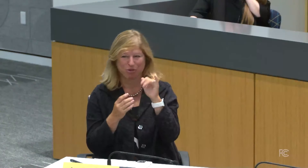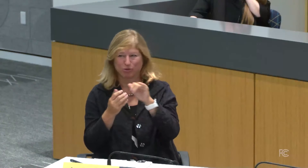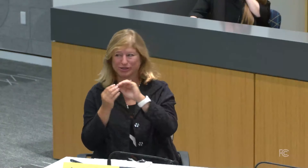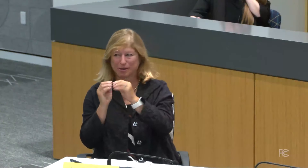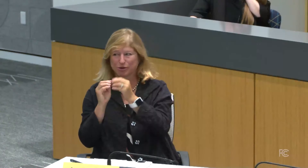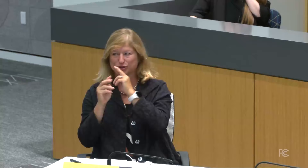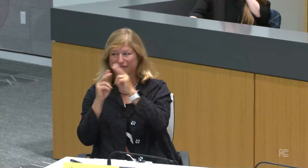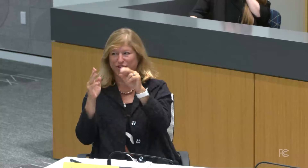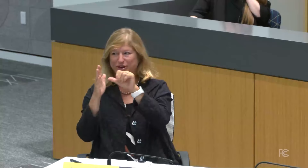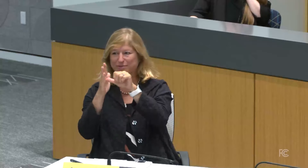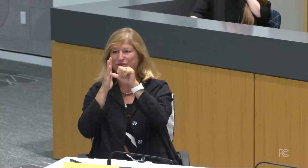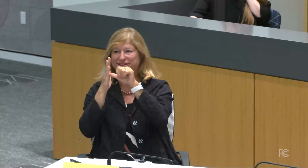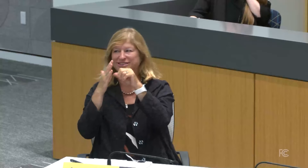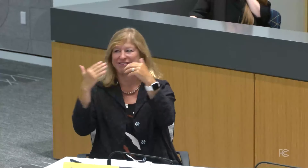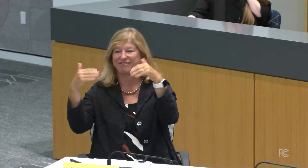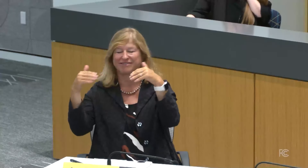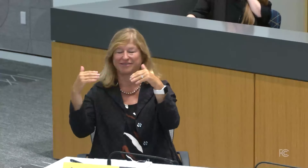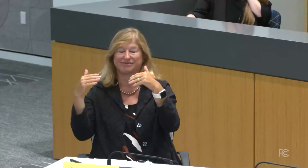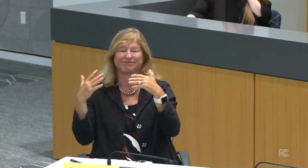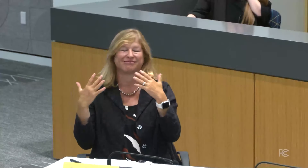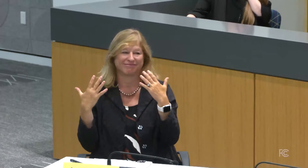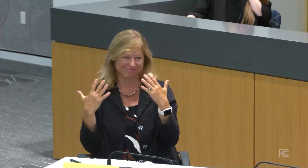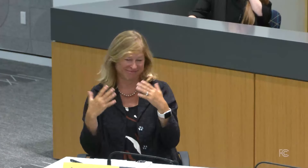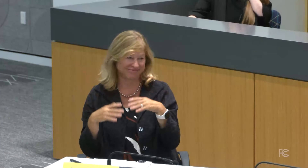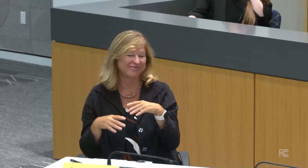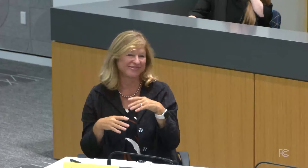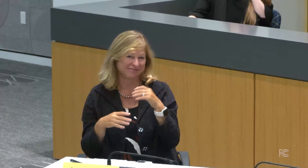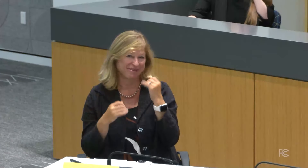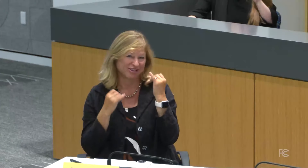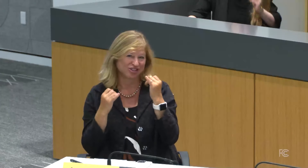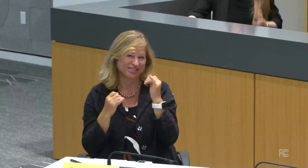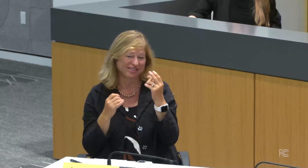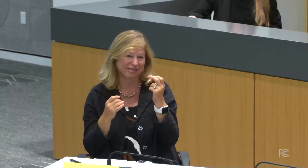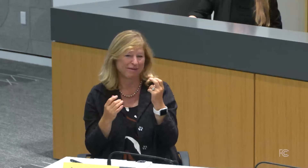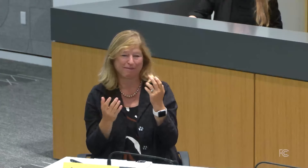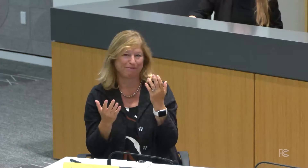IS THE EXPERT. I JUST HAPPEN TO BE THE LUCKY ONE TO PROVIDE THE SERVICE.